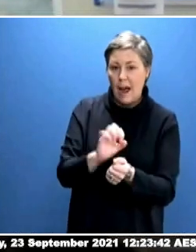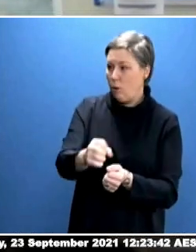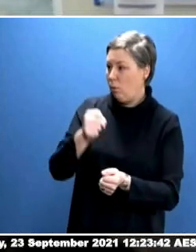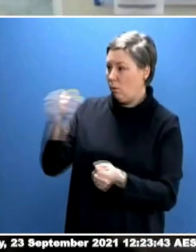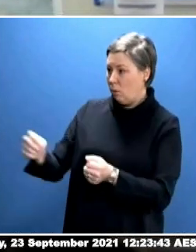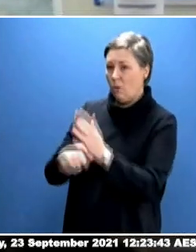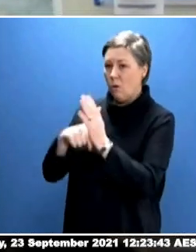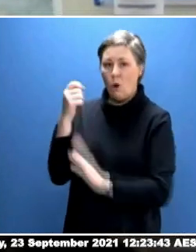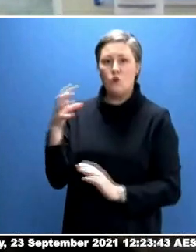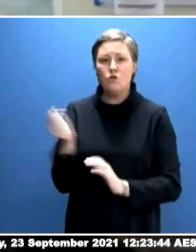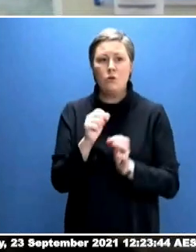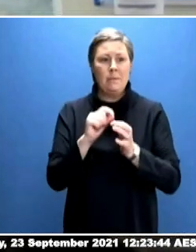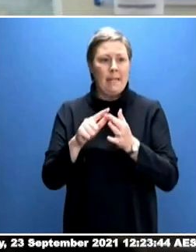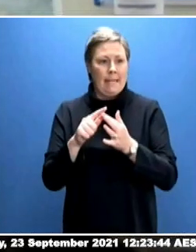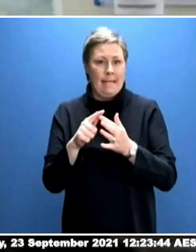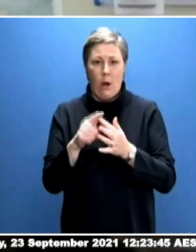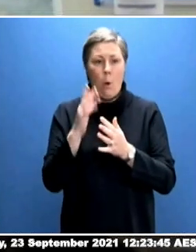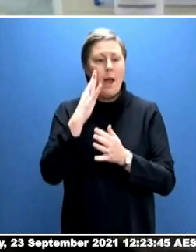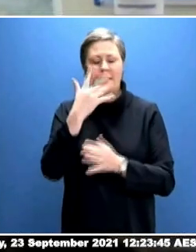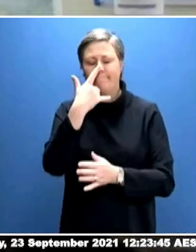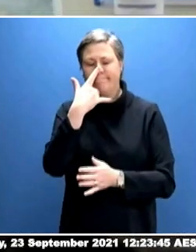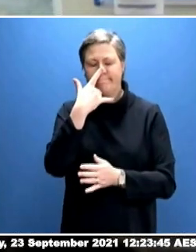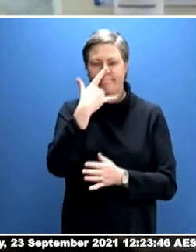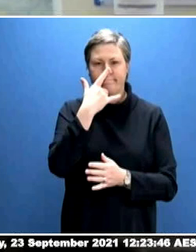Can I just follow up with that, Mr Espie, just two things.